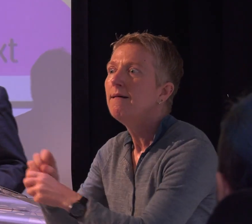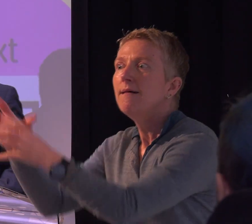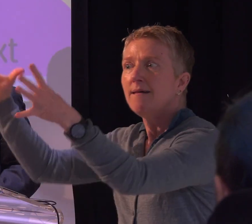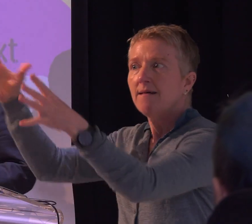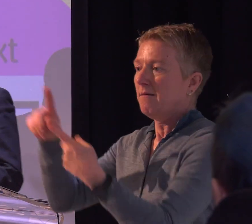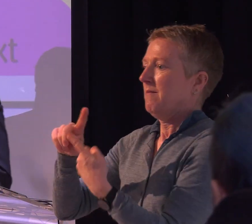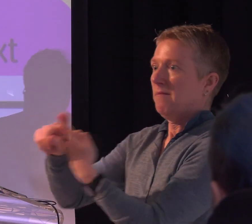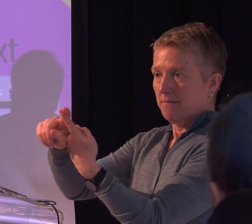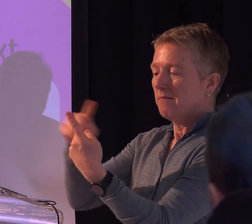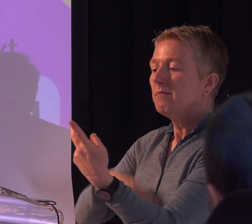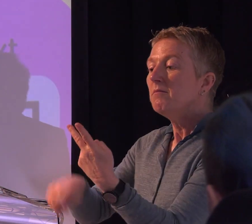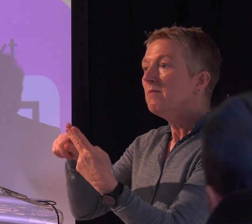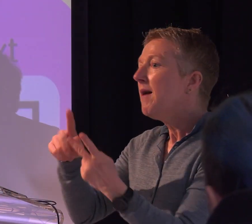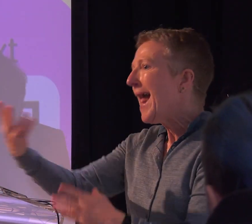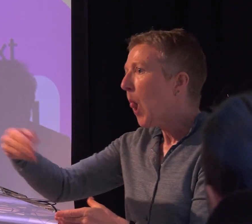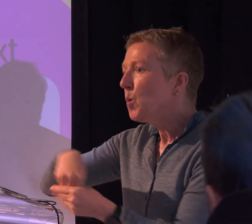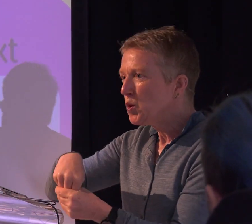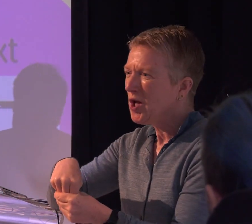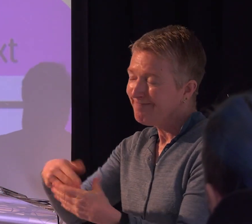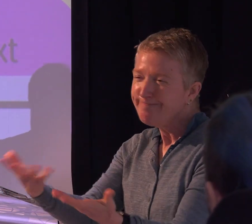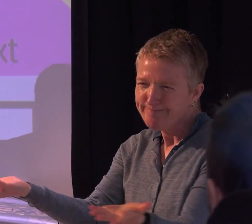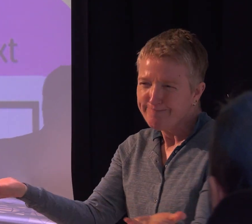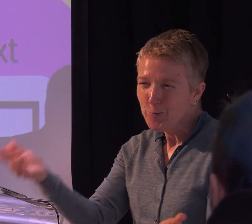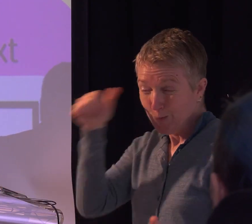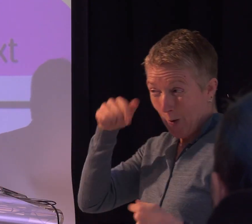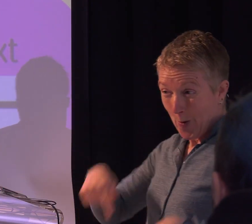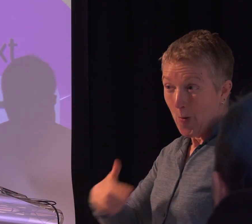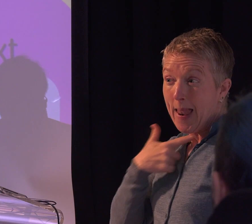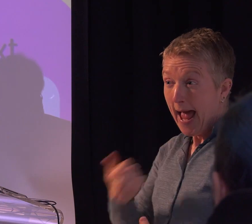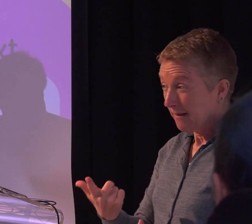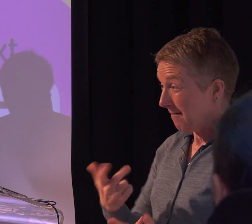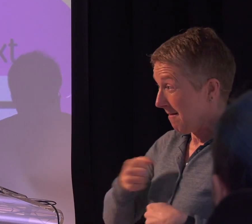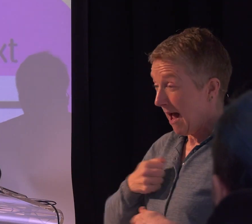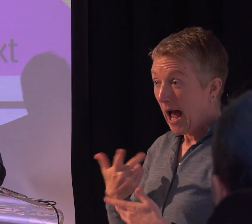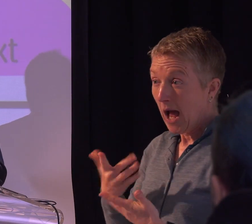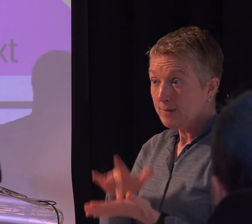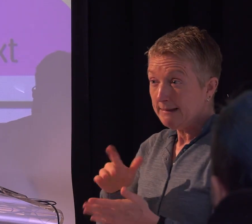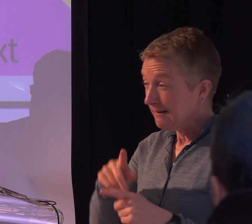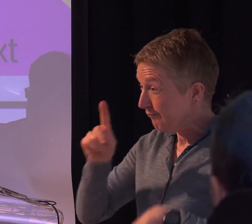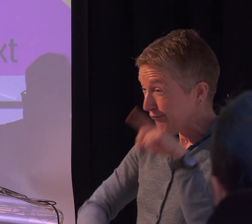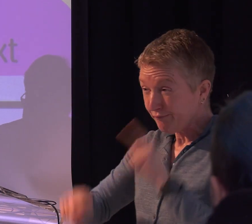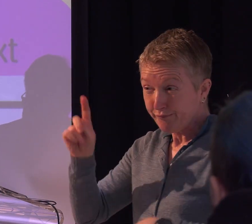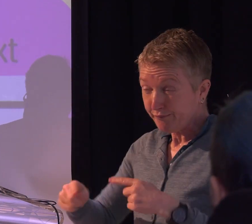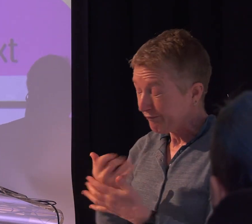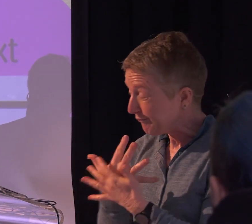for me is about inclusion. And you know, in Leicester, we live in the most rural city in the UK. It is one of the most diverse city